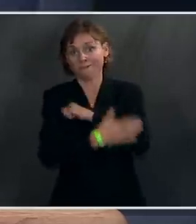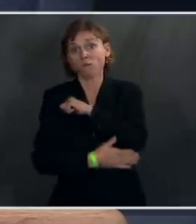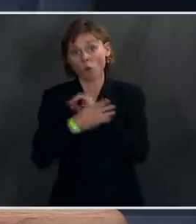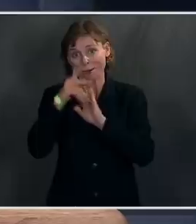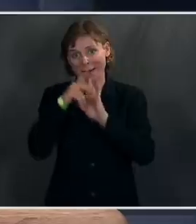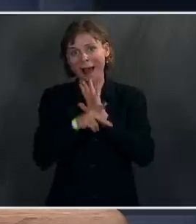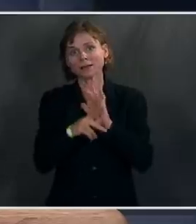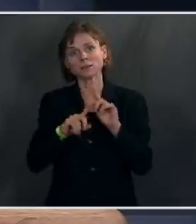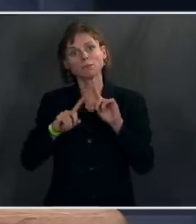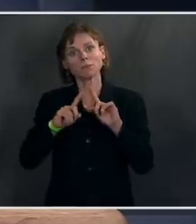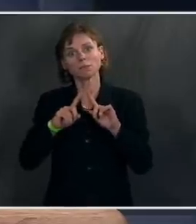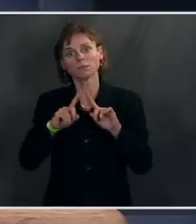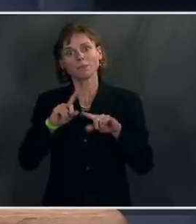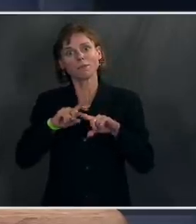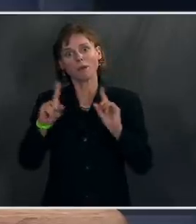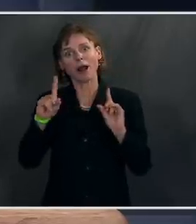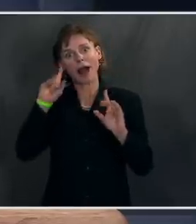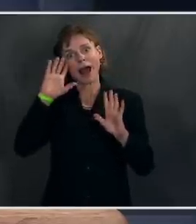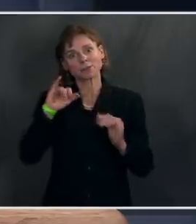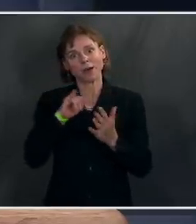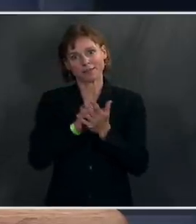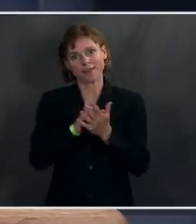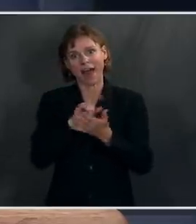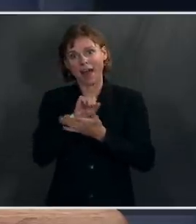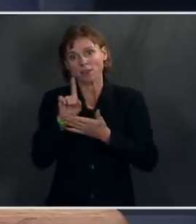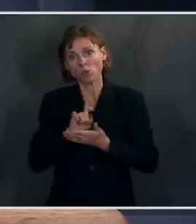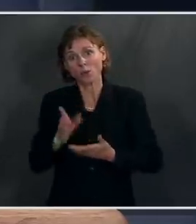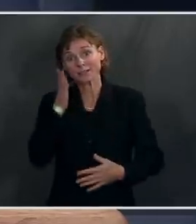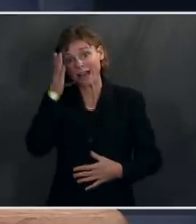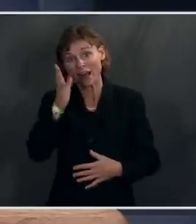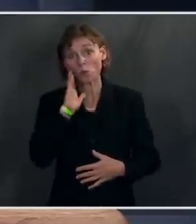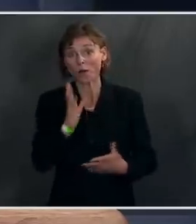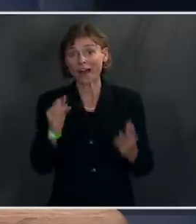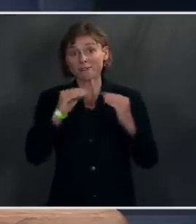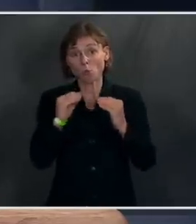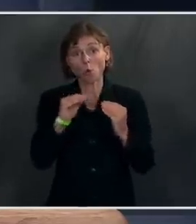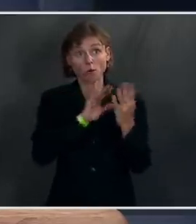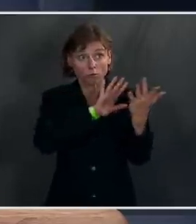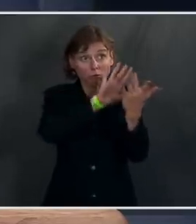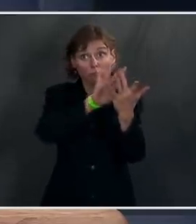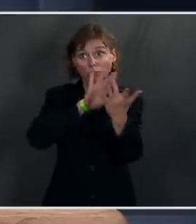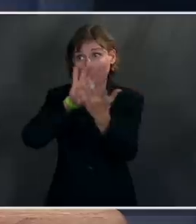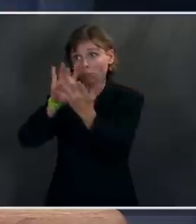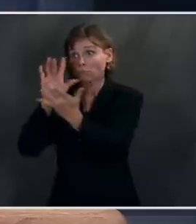in the weeks ahead. And obviously, we have a long and abiding relationship with Israel,